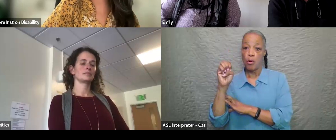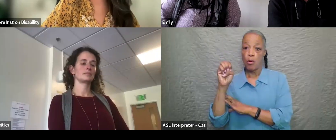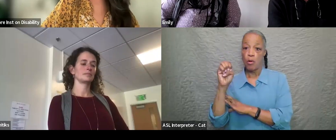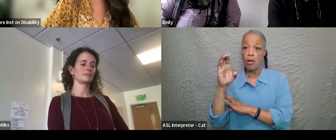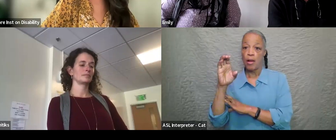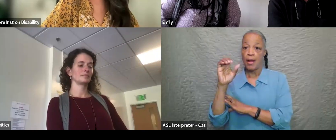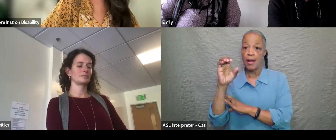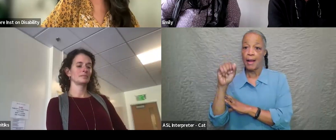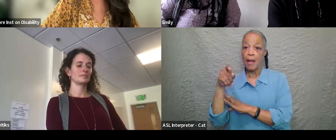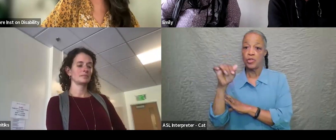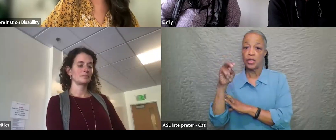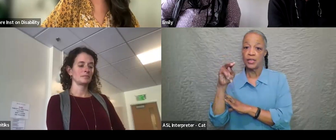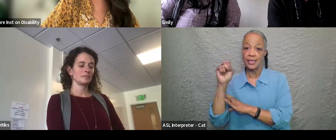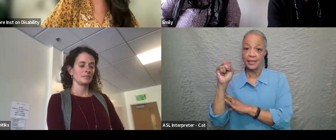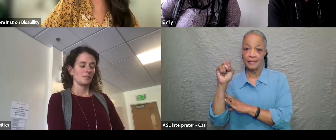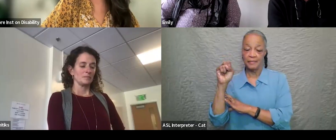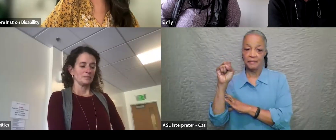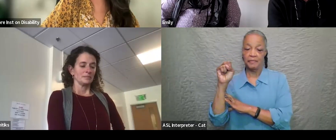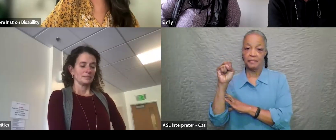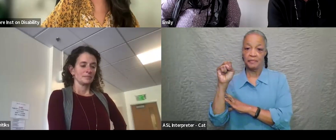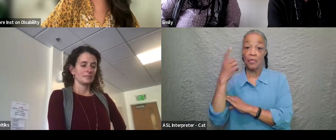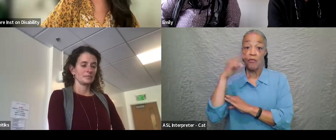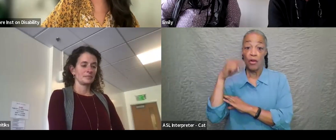For this webinar, we have turned off the chat.